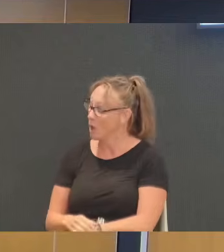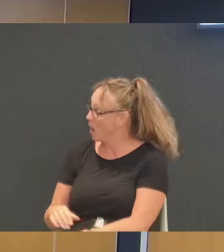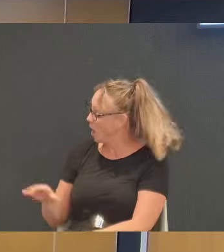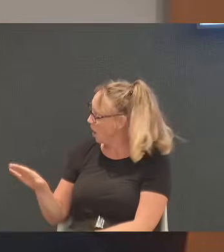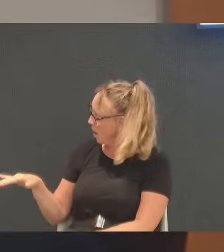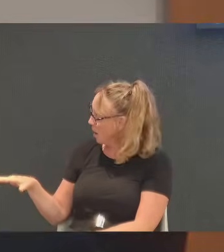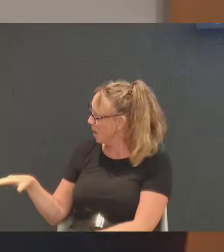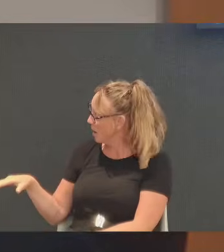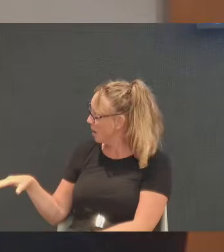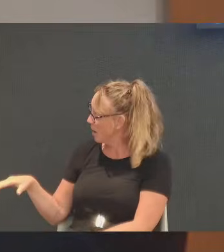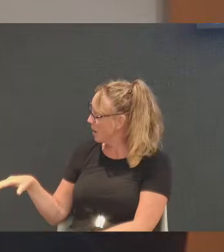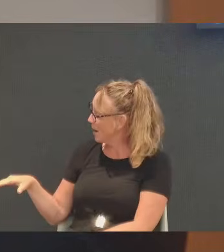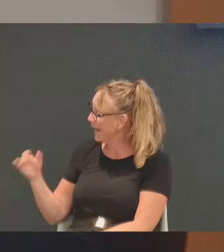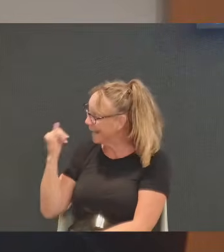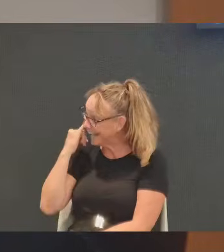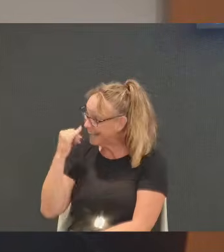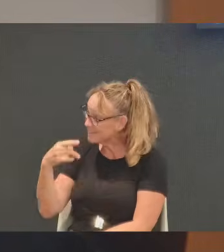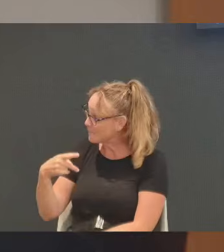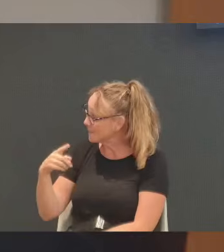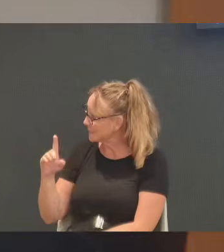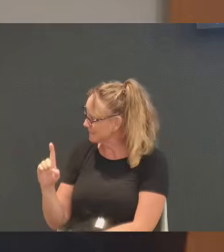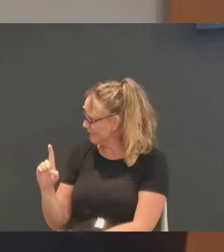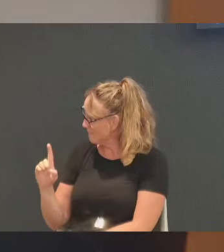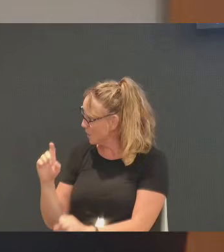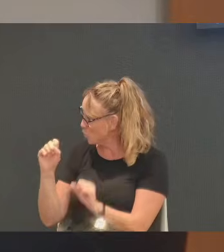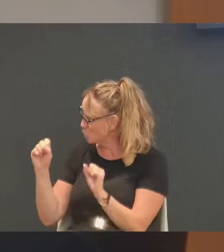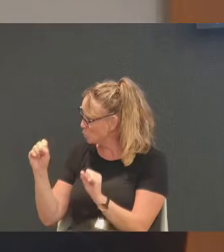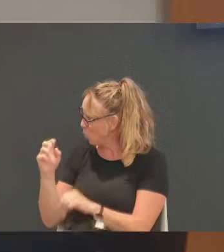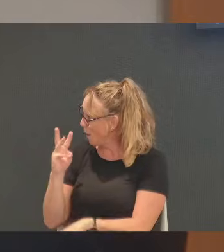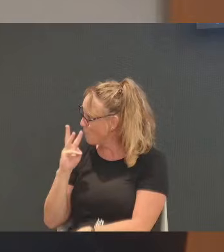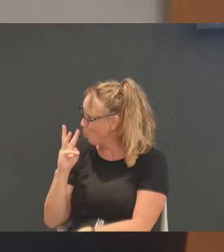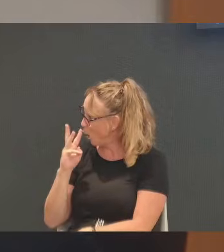the Planning and Development is for a storm water, that would be paid out of a restricted fund.